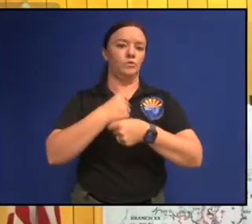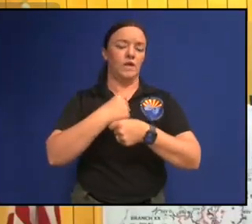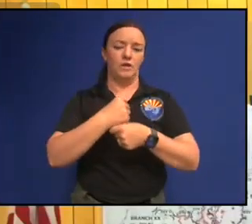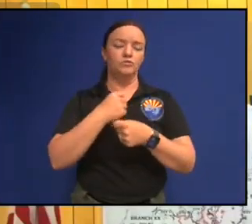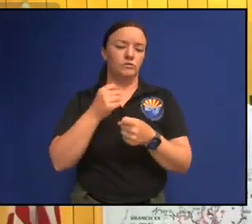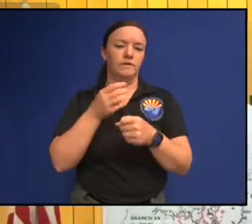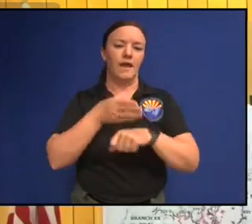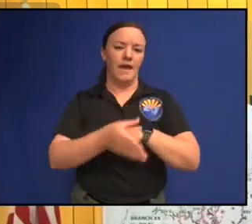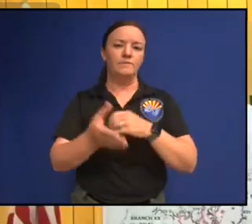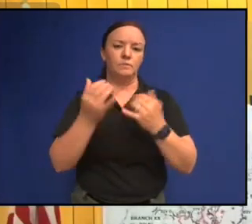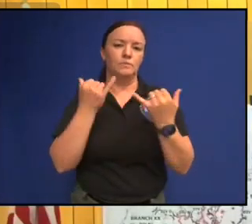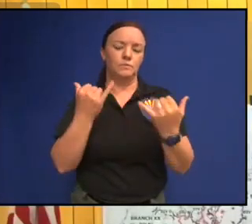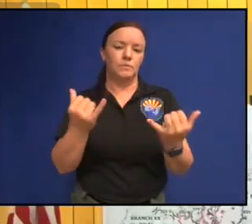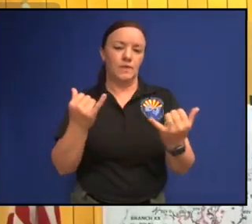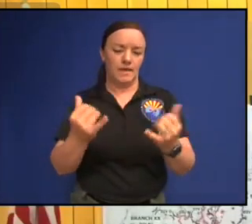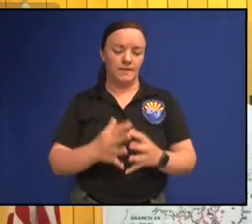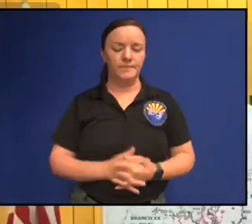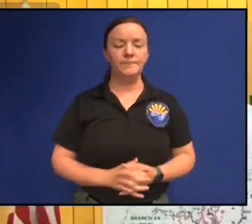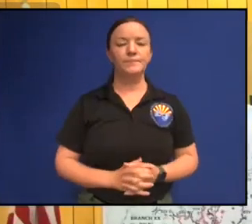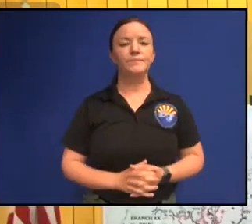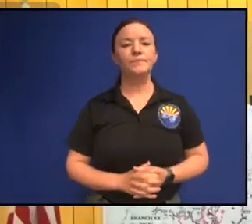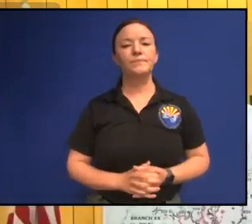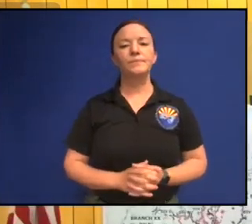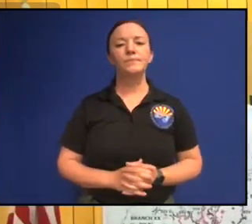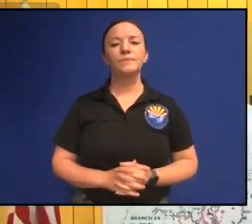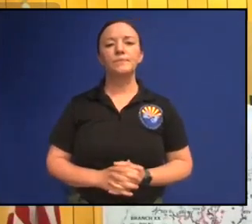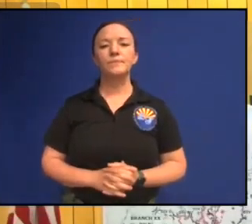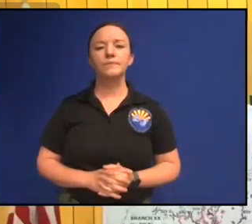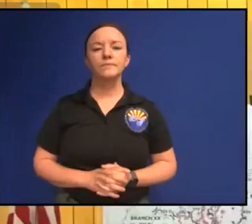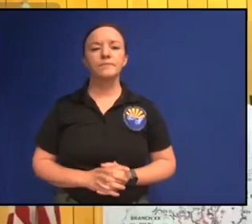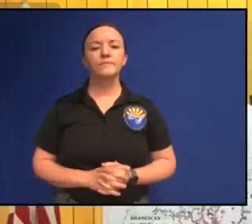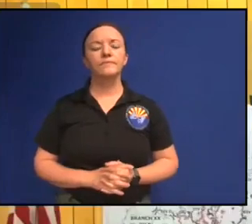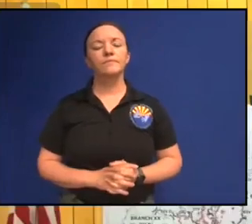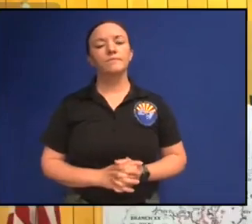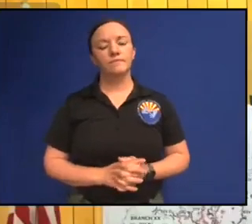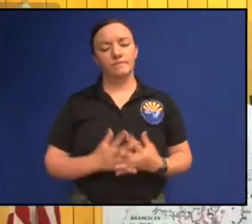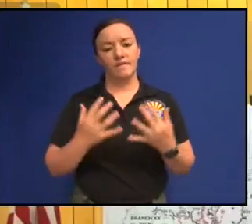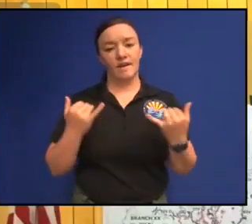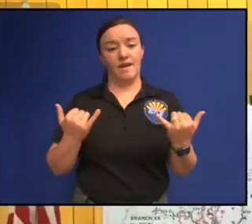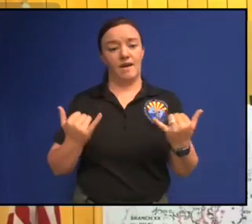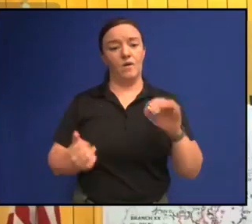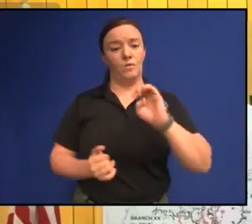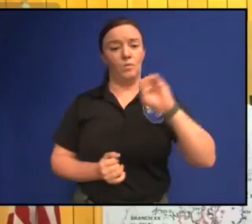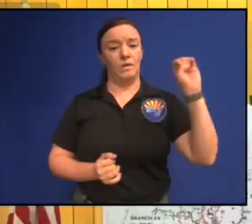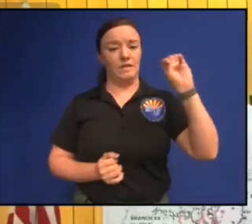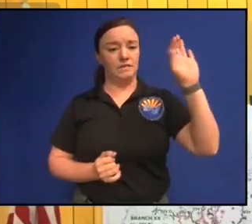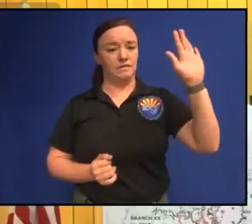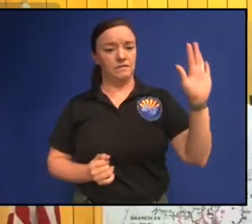NOW LOOKING TO THE EAST SIDE, WE HAVE ALL OF KILO,